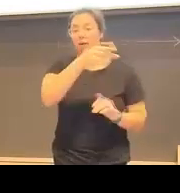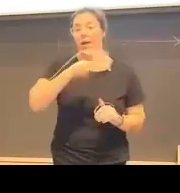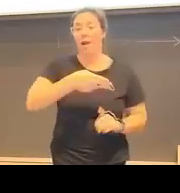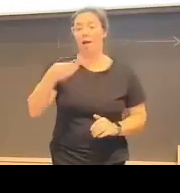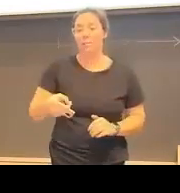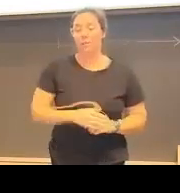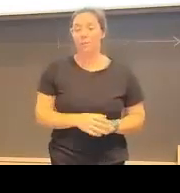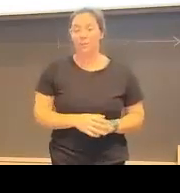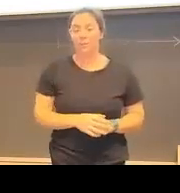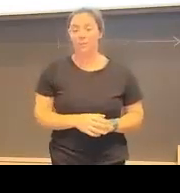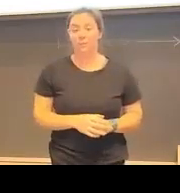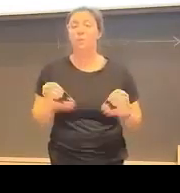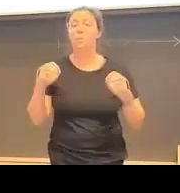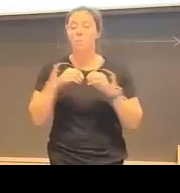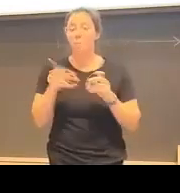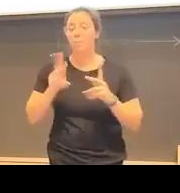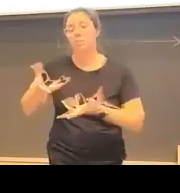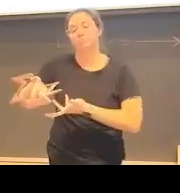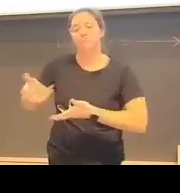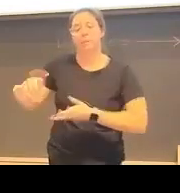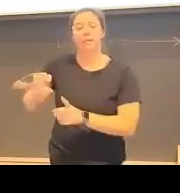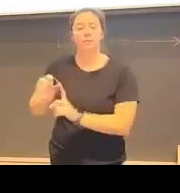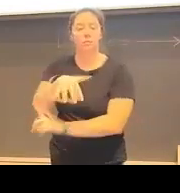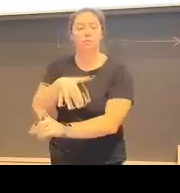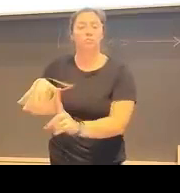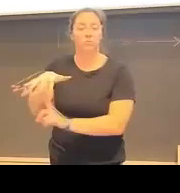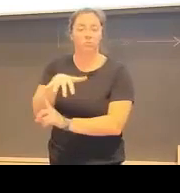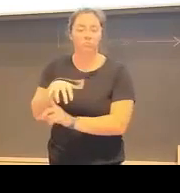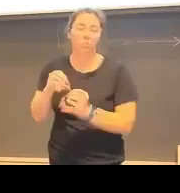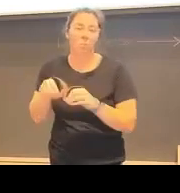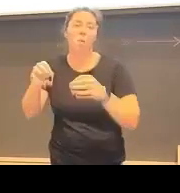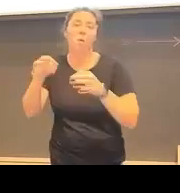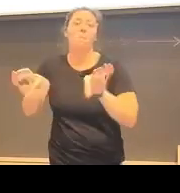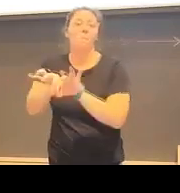are interfacing with far more people in that setting making it all the more important and while